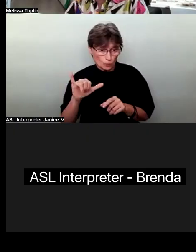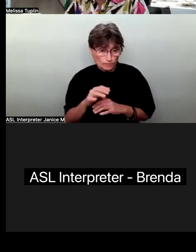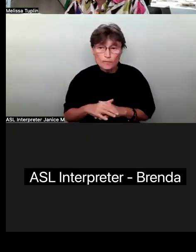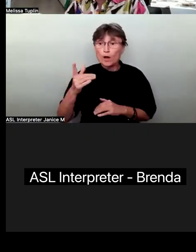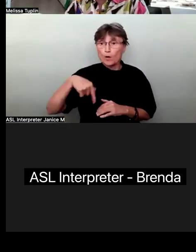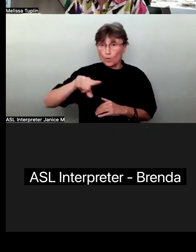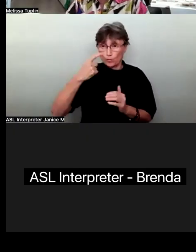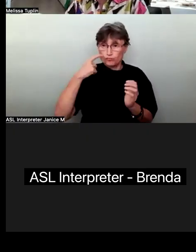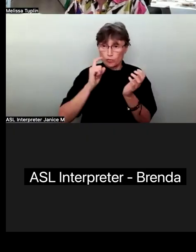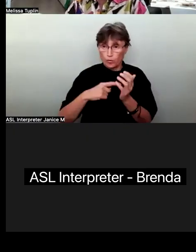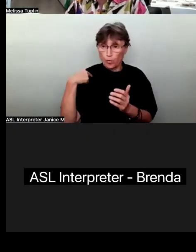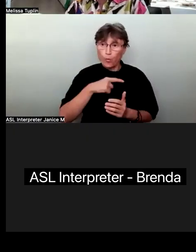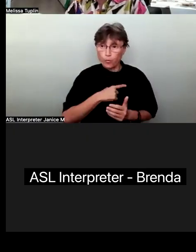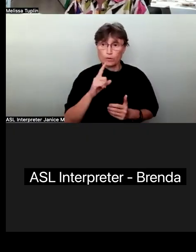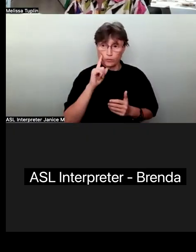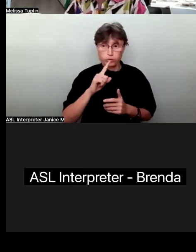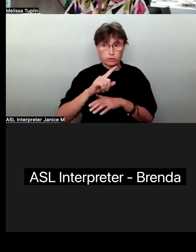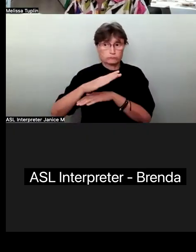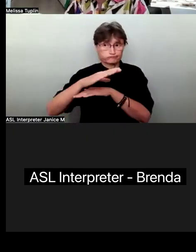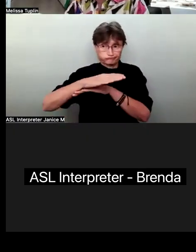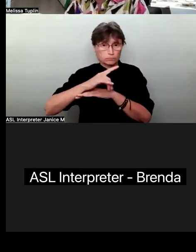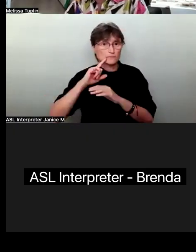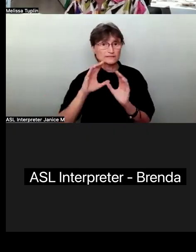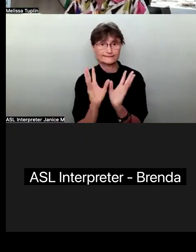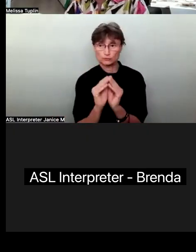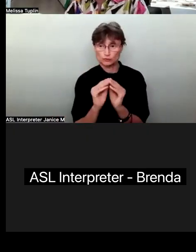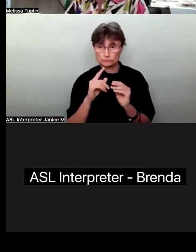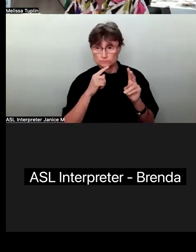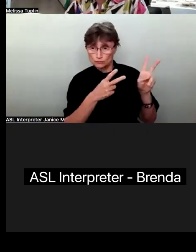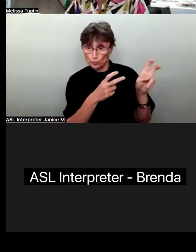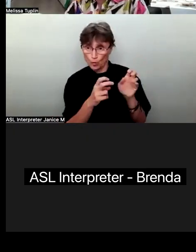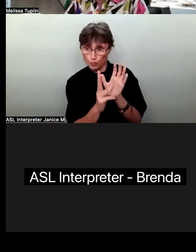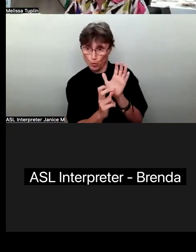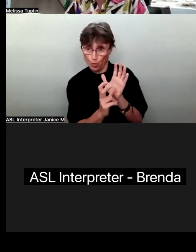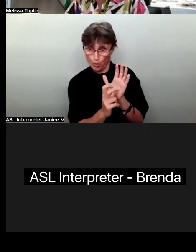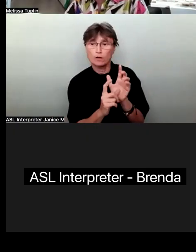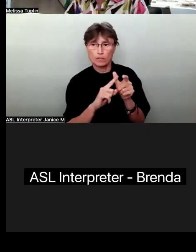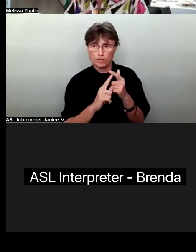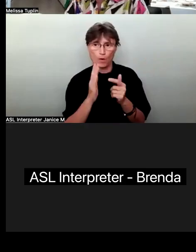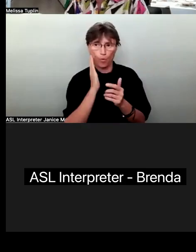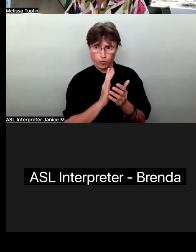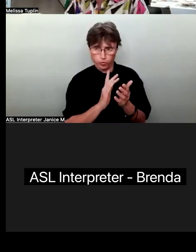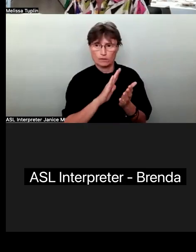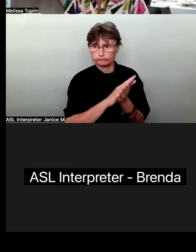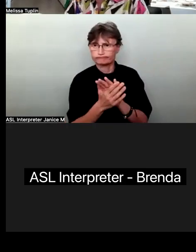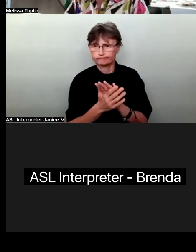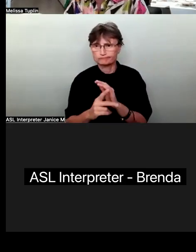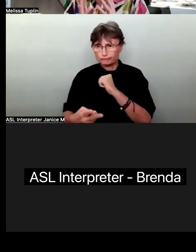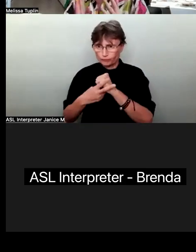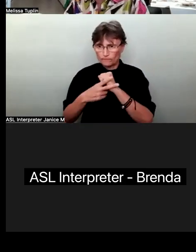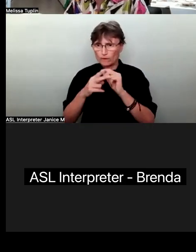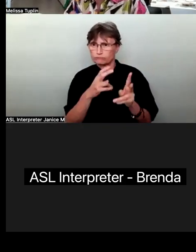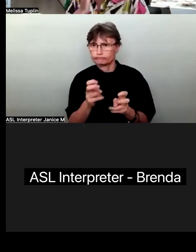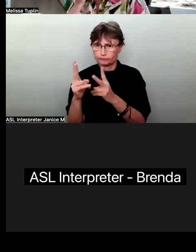this information session today, and the recording will be published online, so please feel free